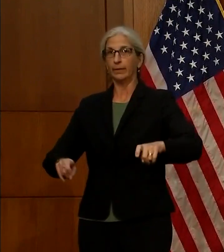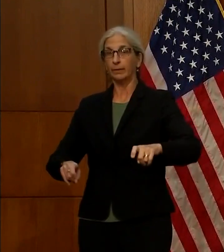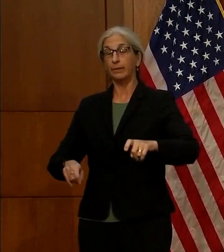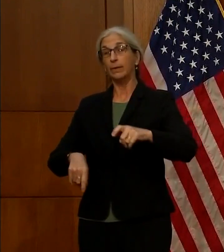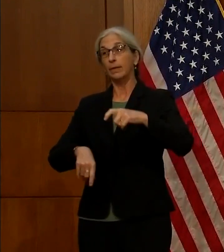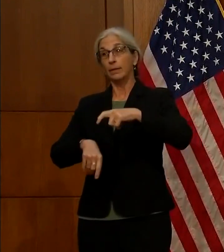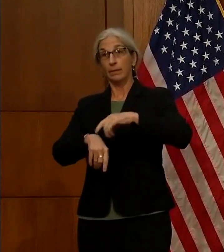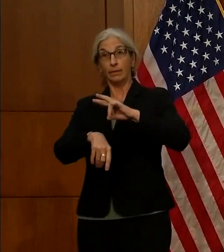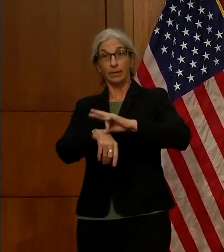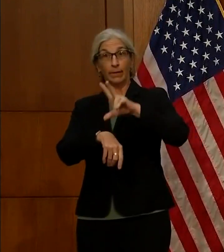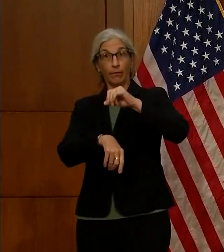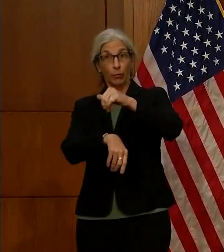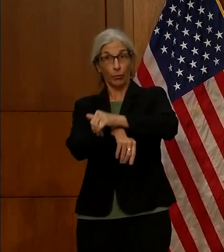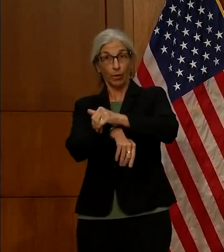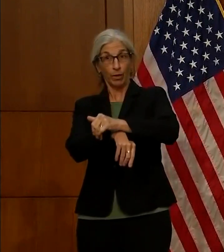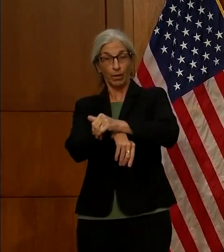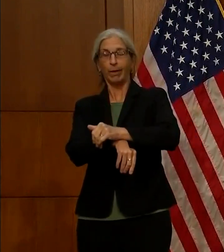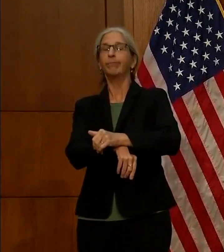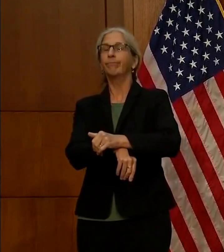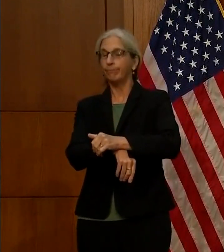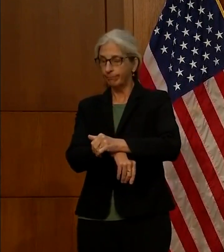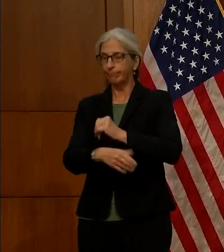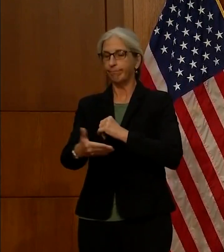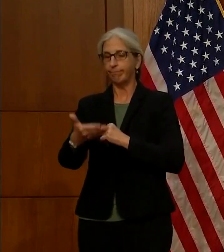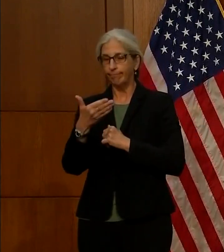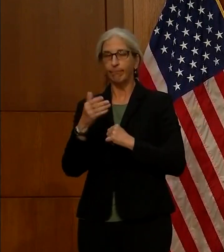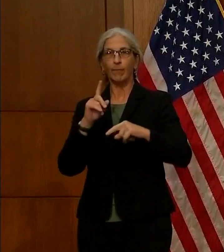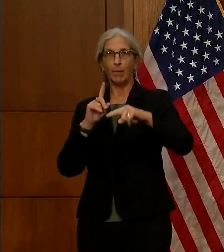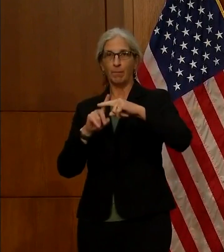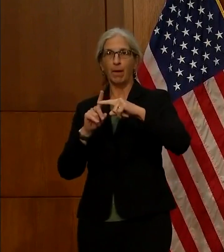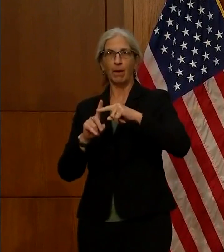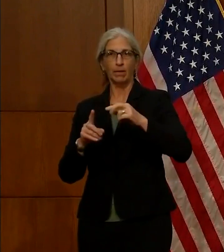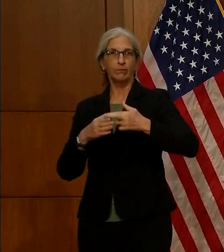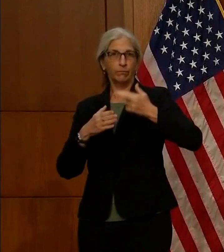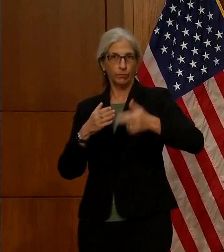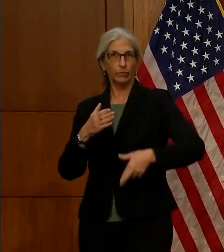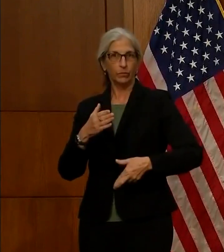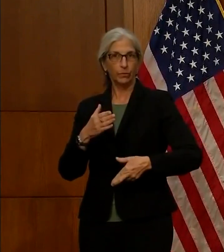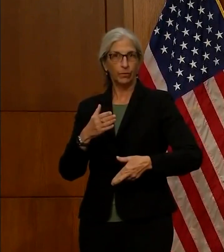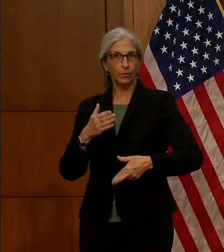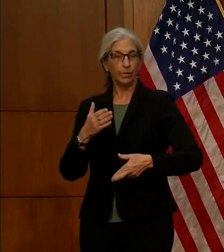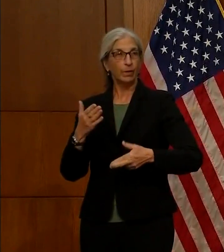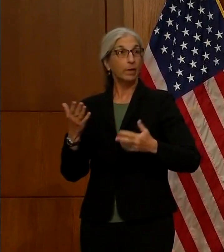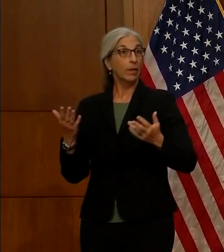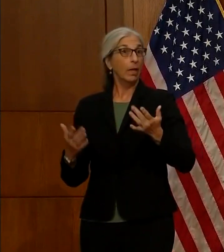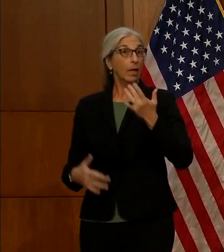O'CLOCK AND- AND AT ABOUT SEVEN THIRTY THAT NIGHT- WE WERE